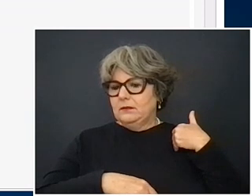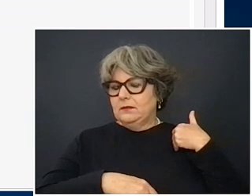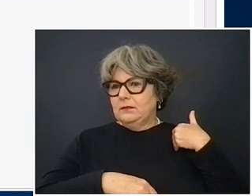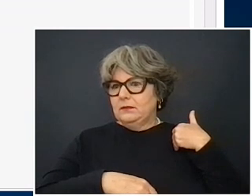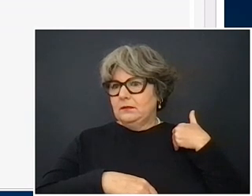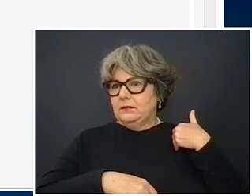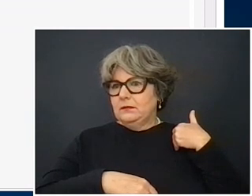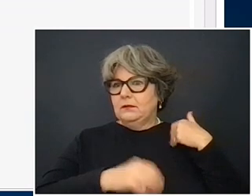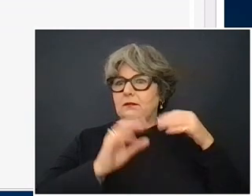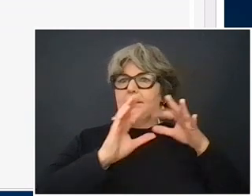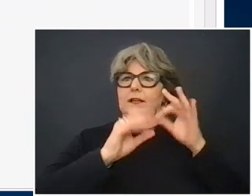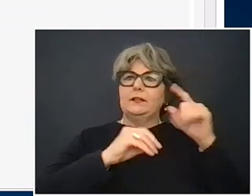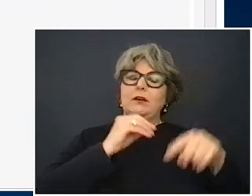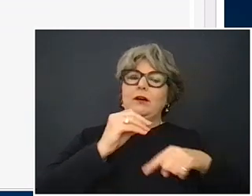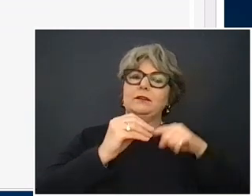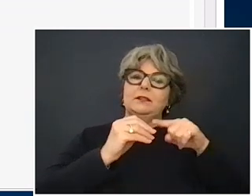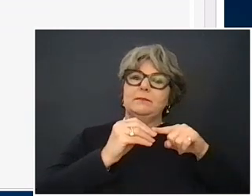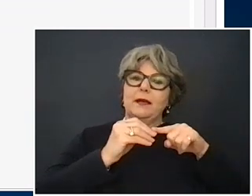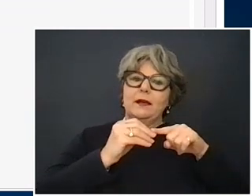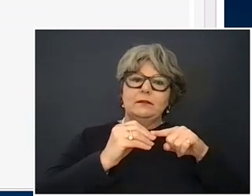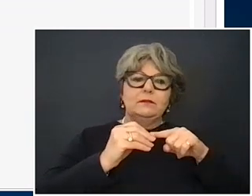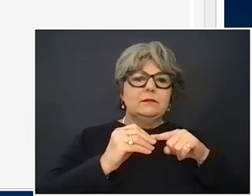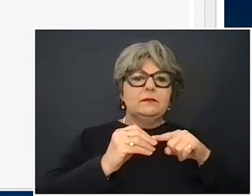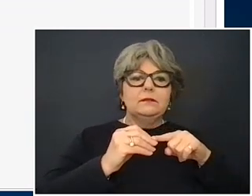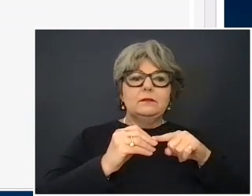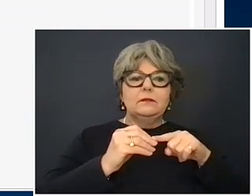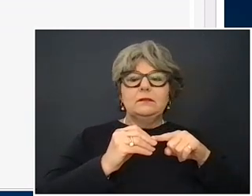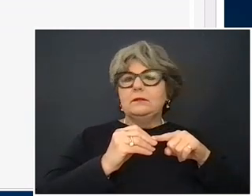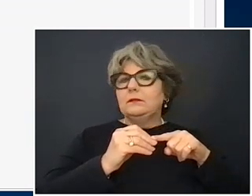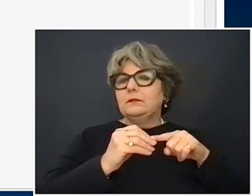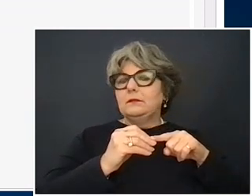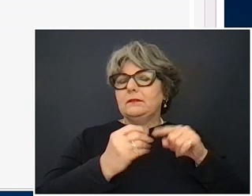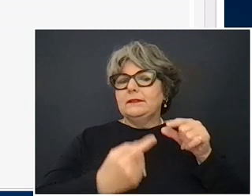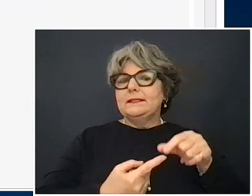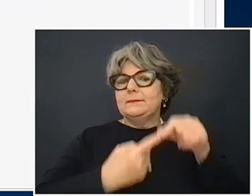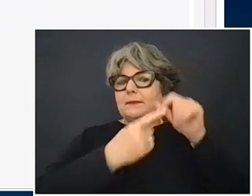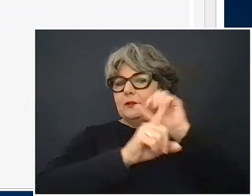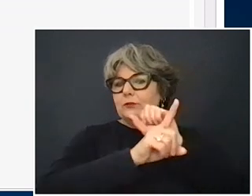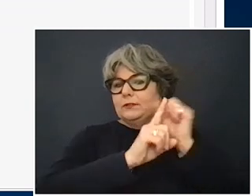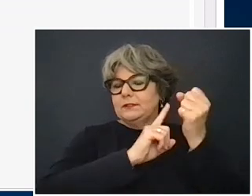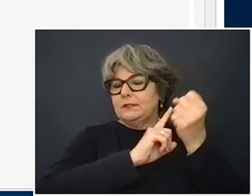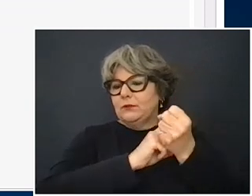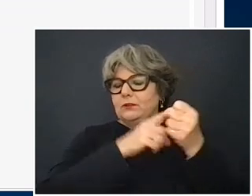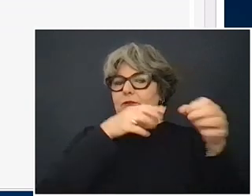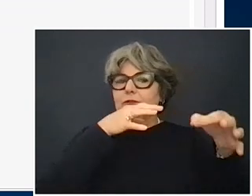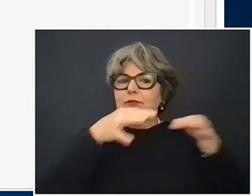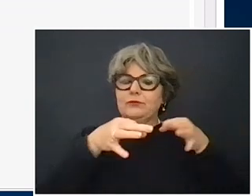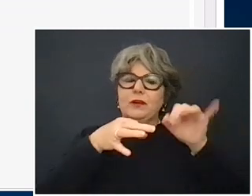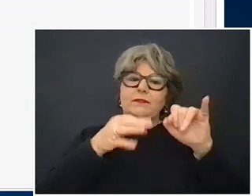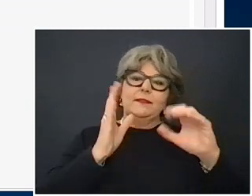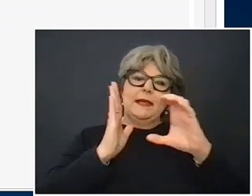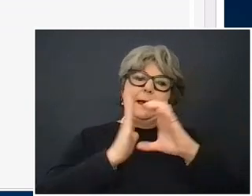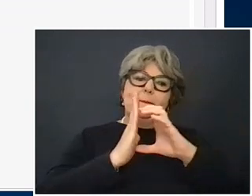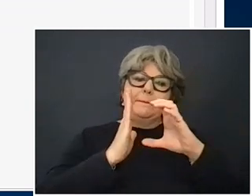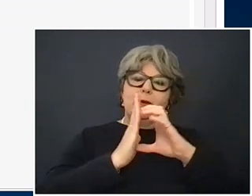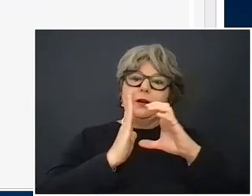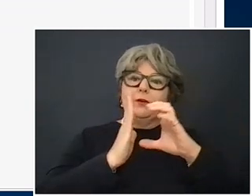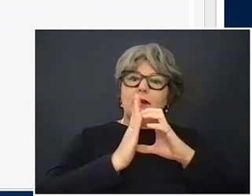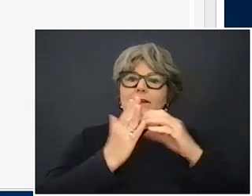about here that unless the special circumstance described in this paragraph constitutes a new and independent cause